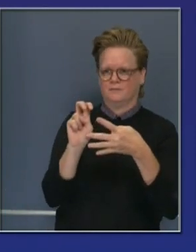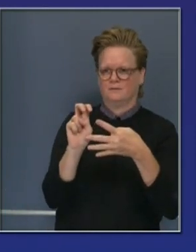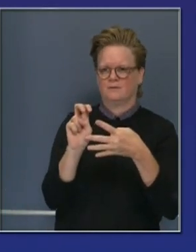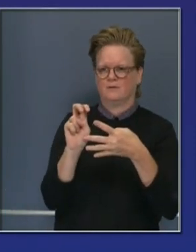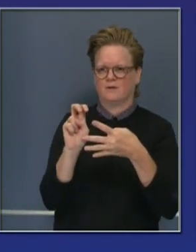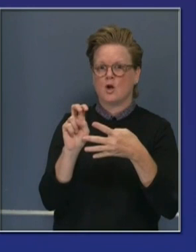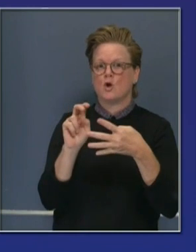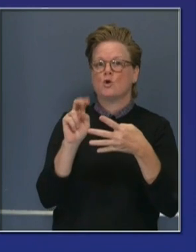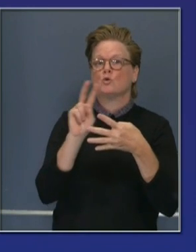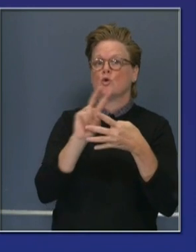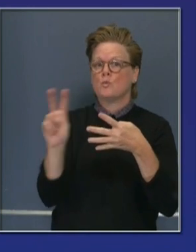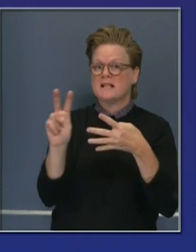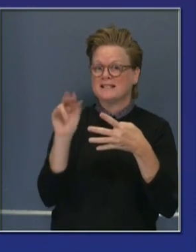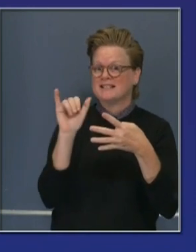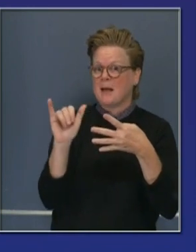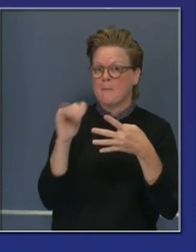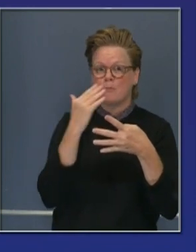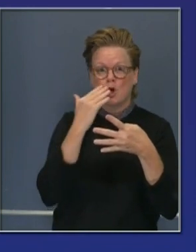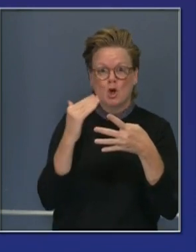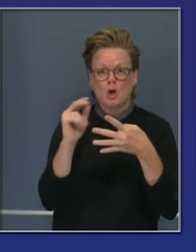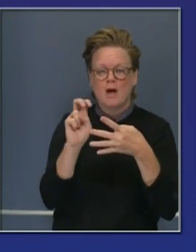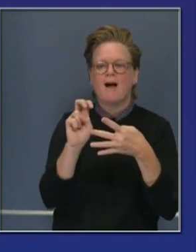EVEN BEYOND TWO WEEKS AS IT